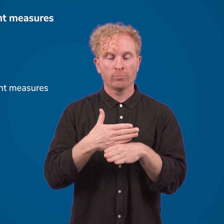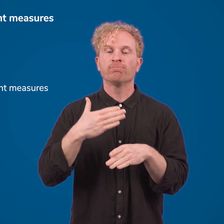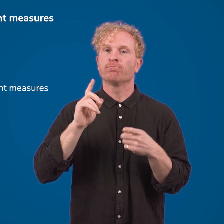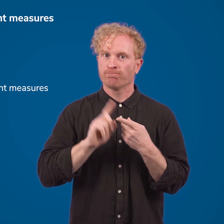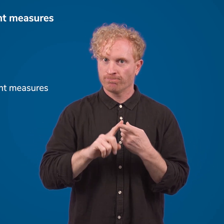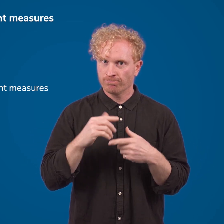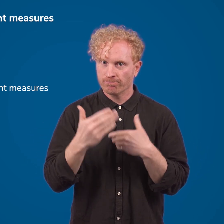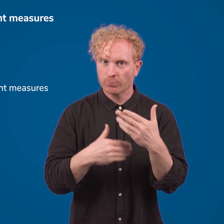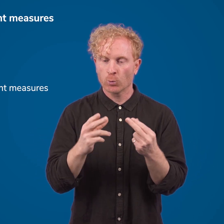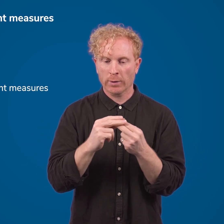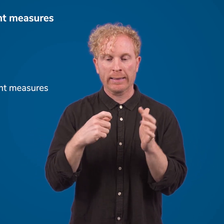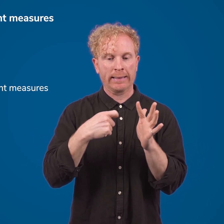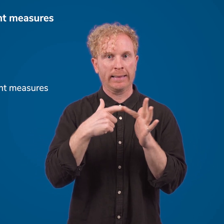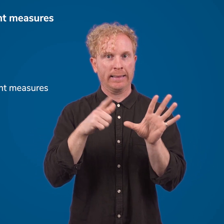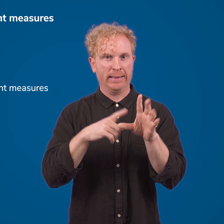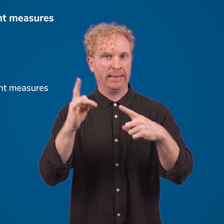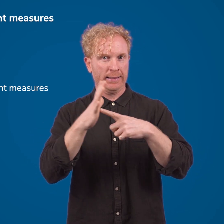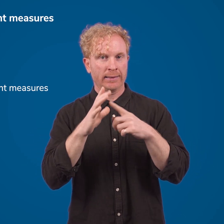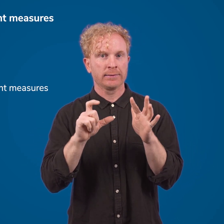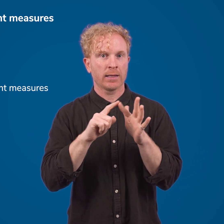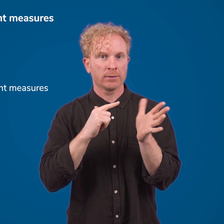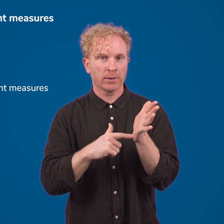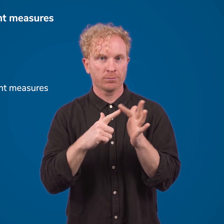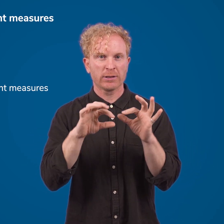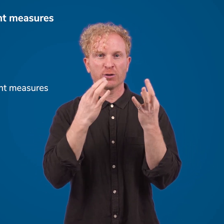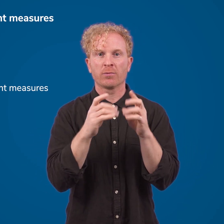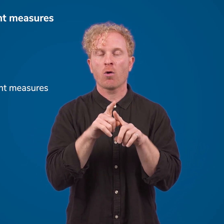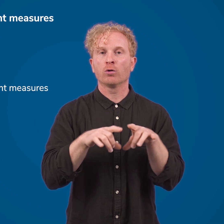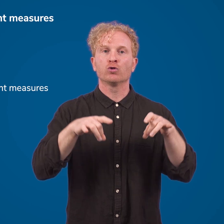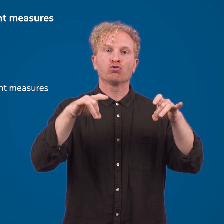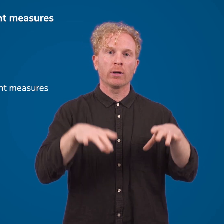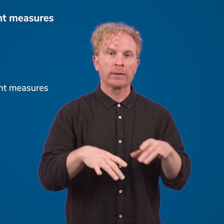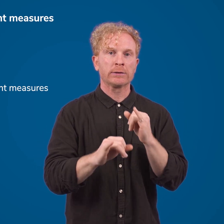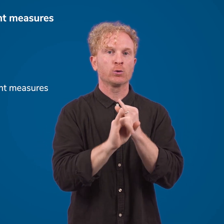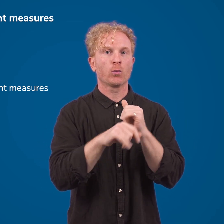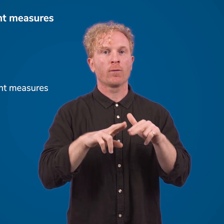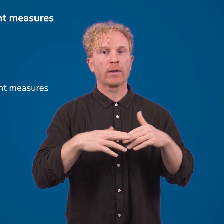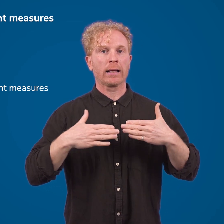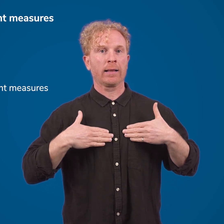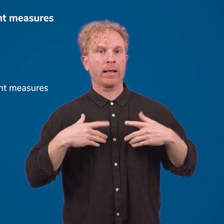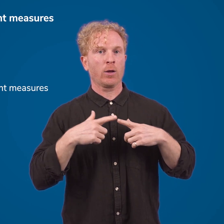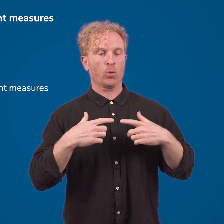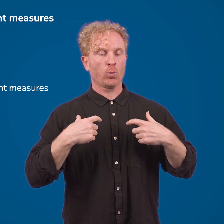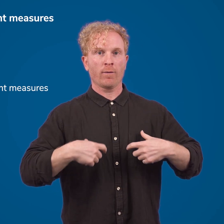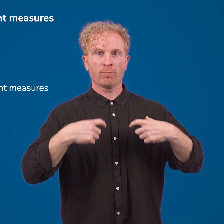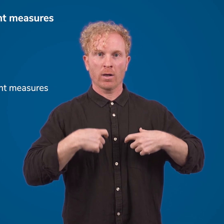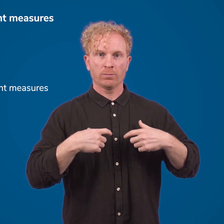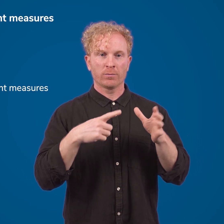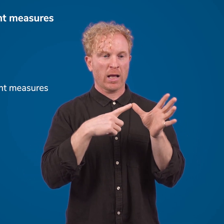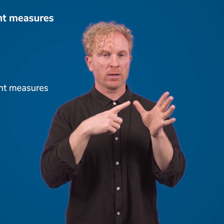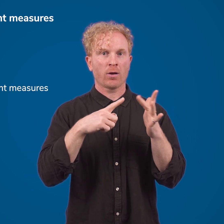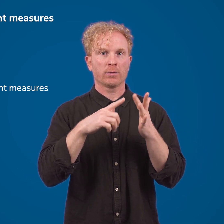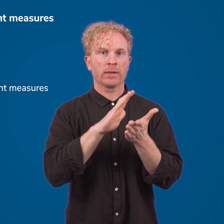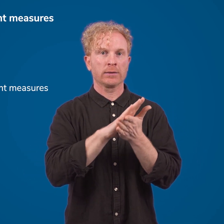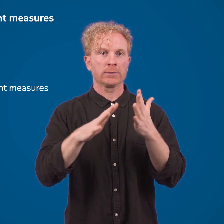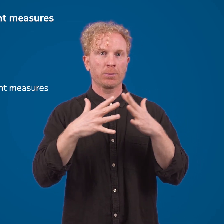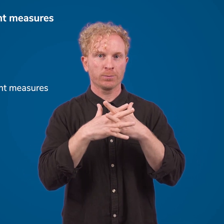Work to continue with key data agencies such as Australian Institute of Health and Welfare (AIHW)